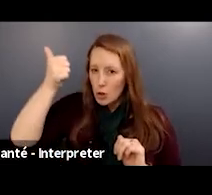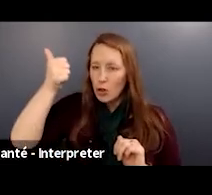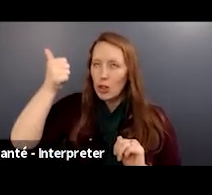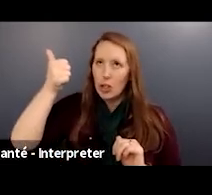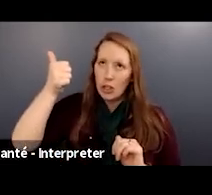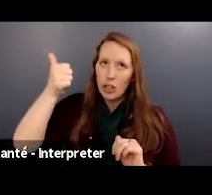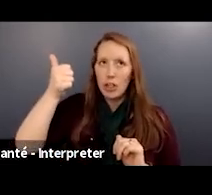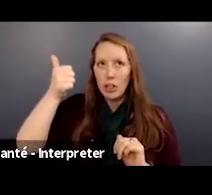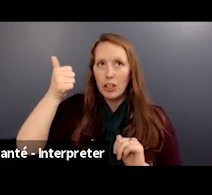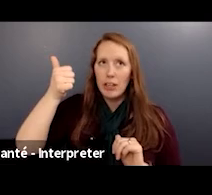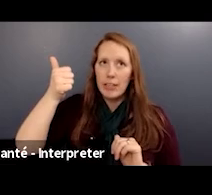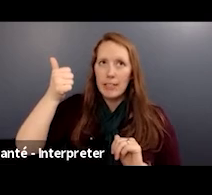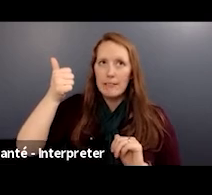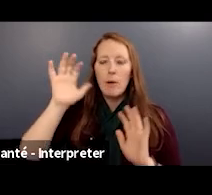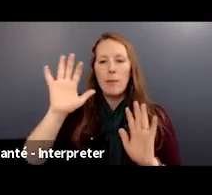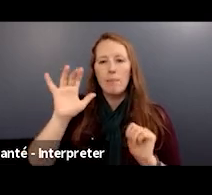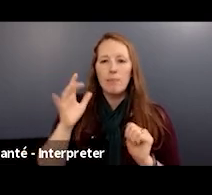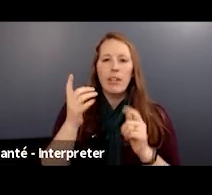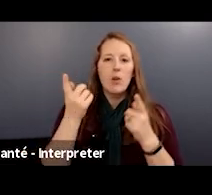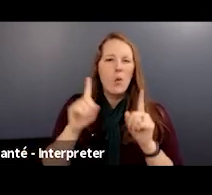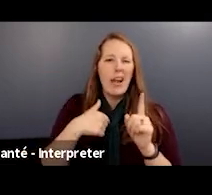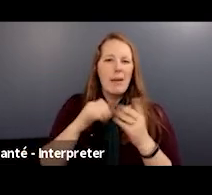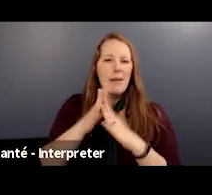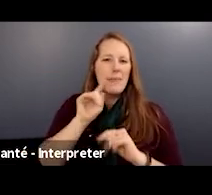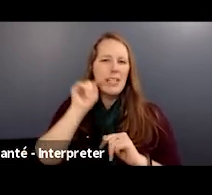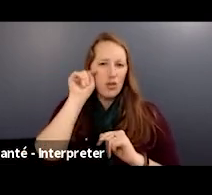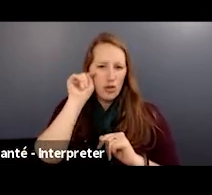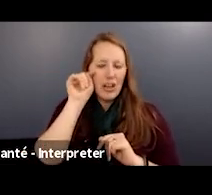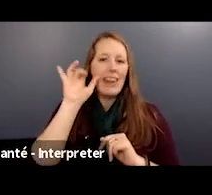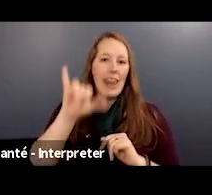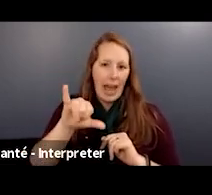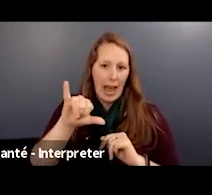when I became a teenager, that's when my life started to change